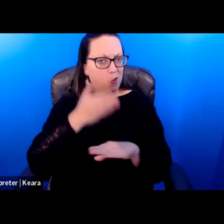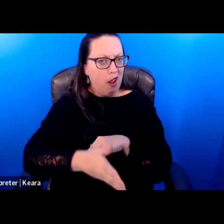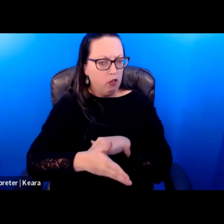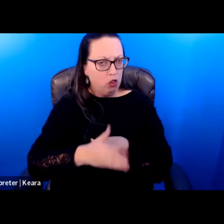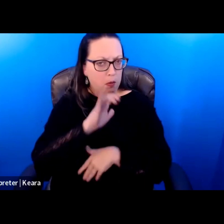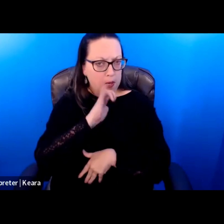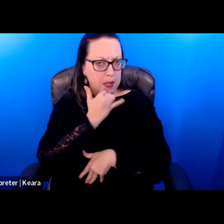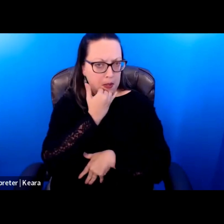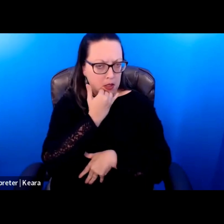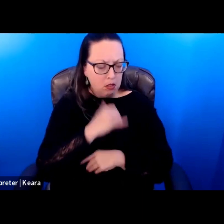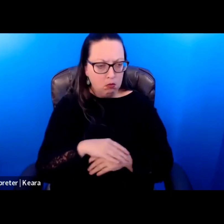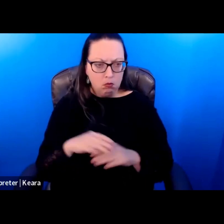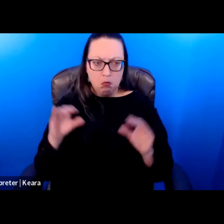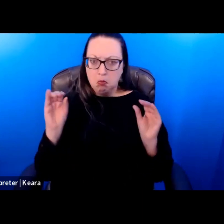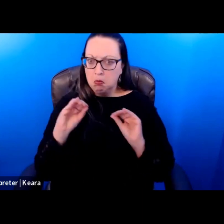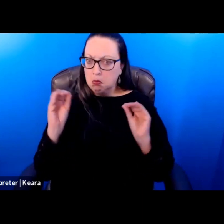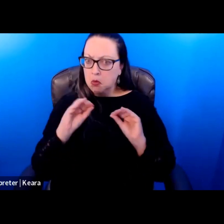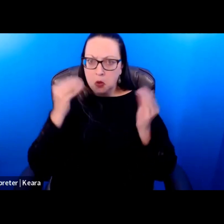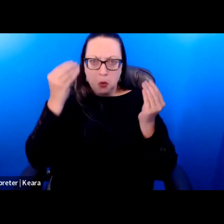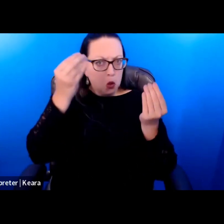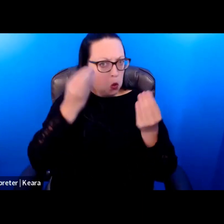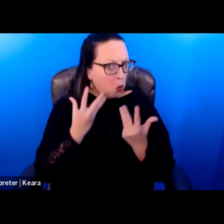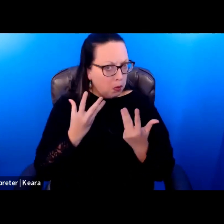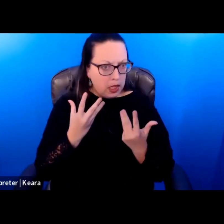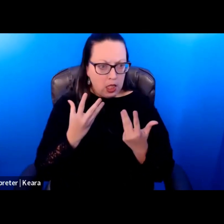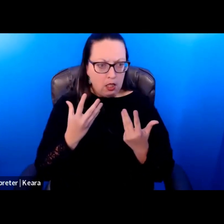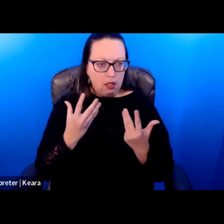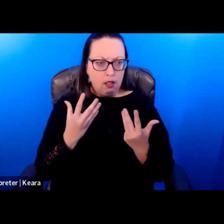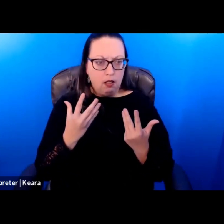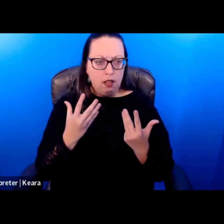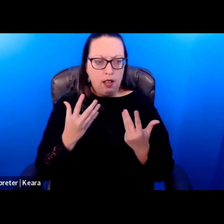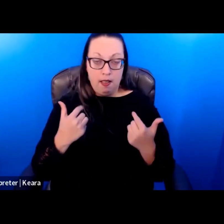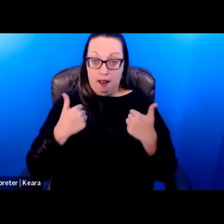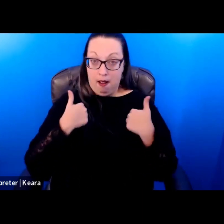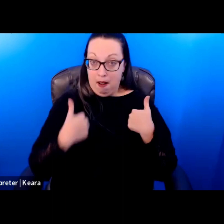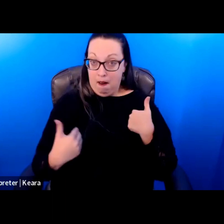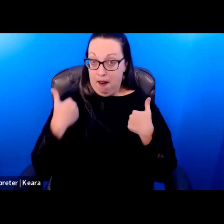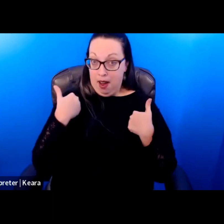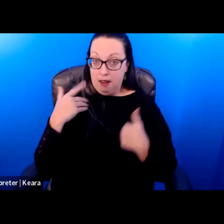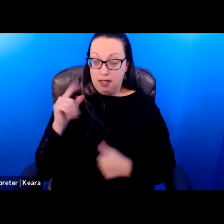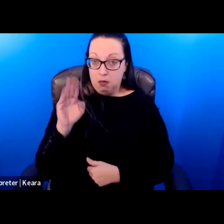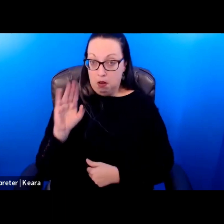one no one ever told me that I could recall that I had a TBI. Matter of fact, once I realized